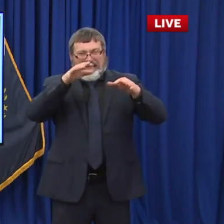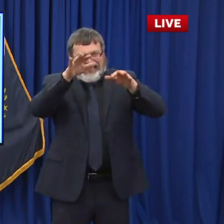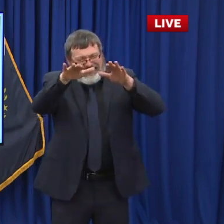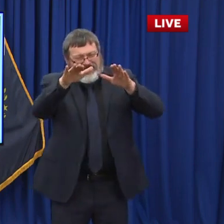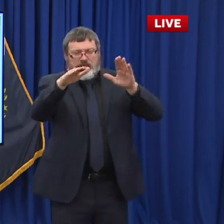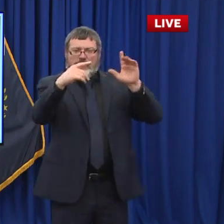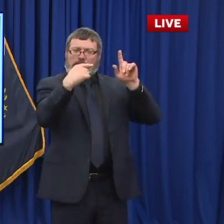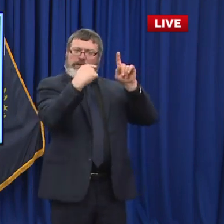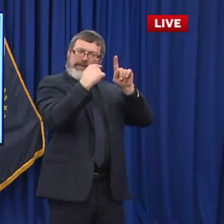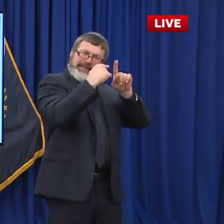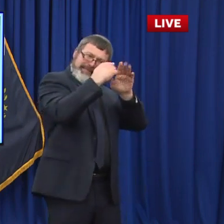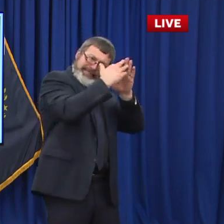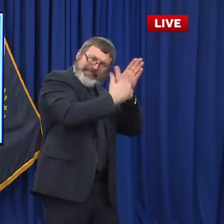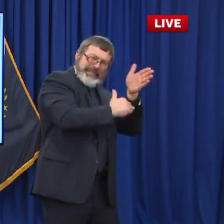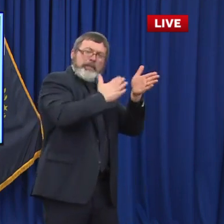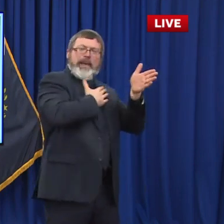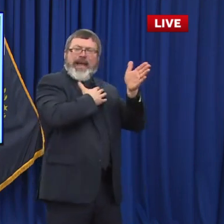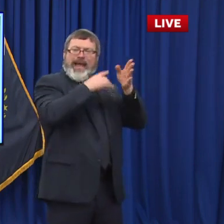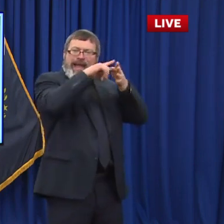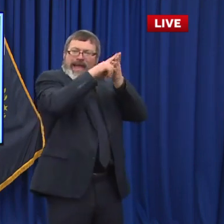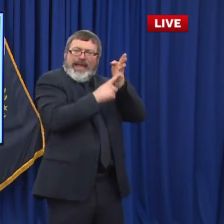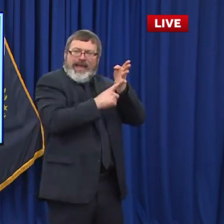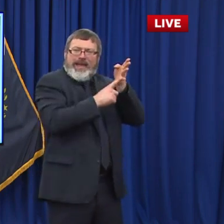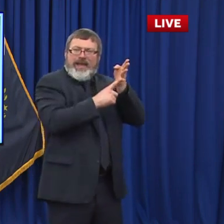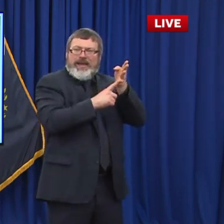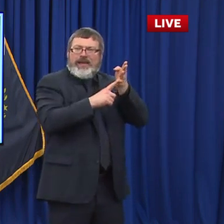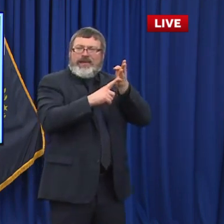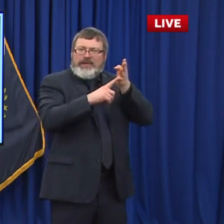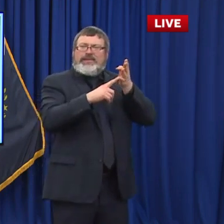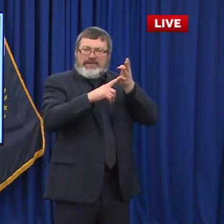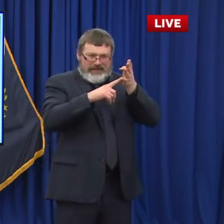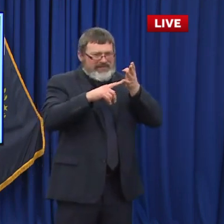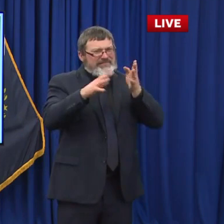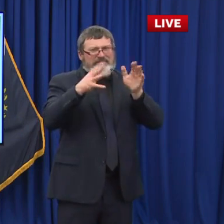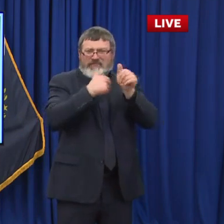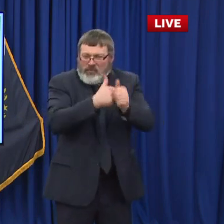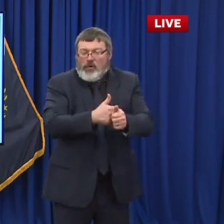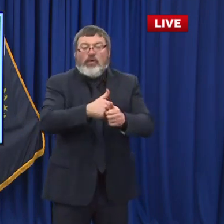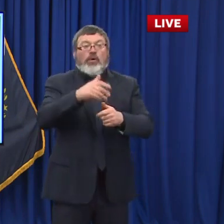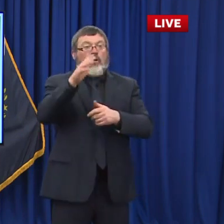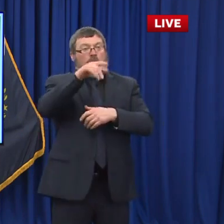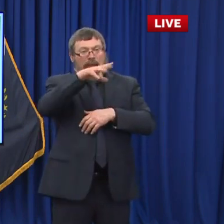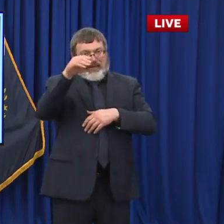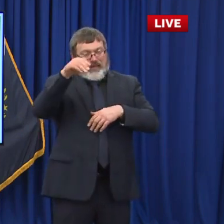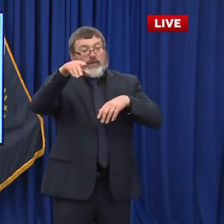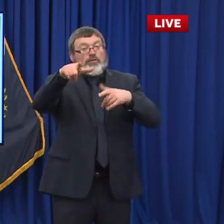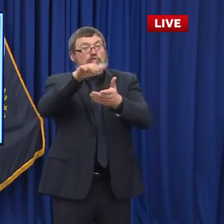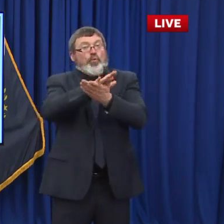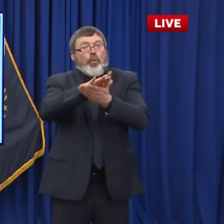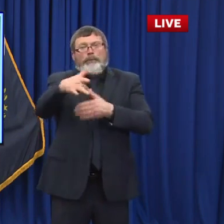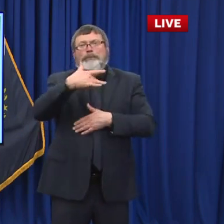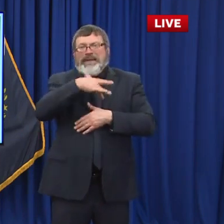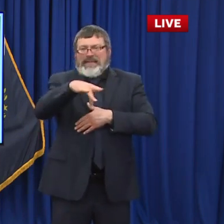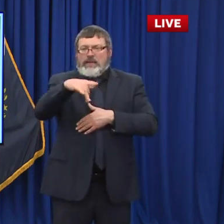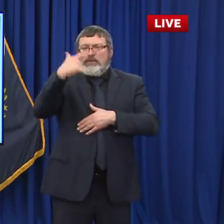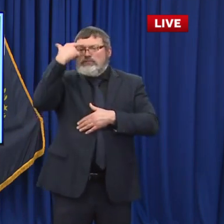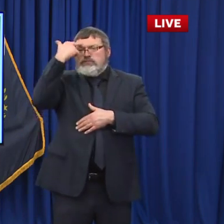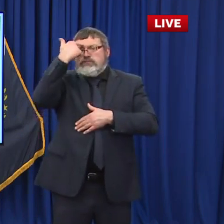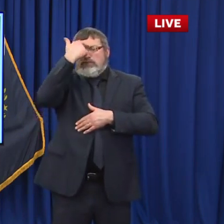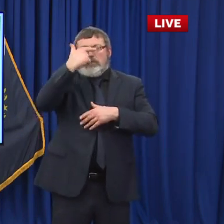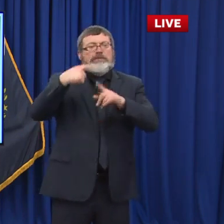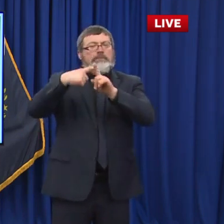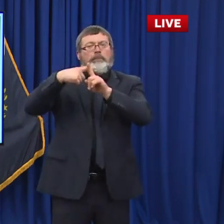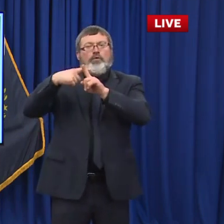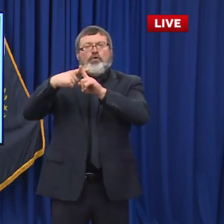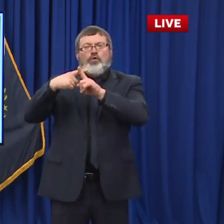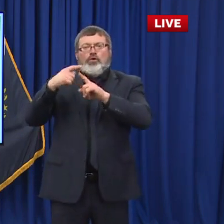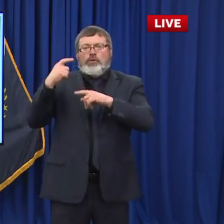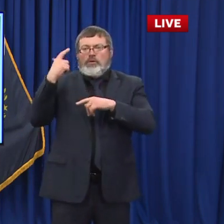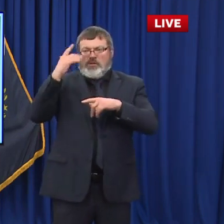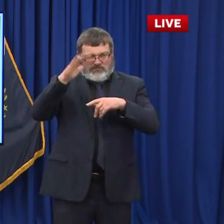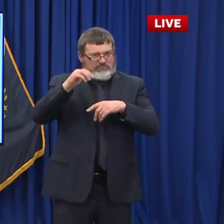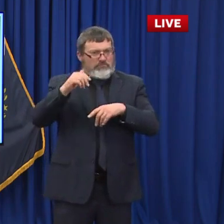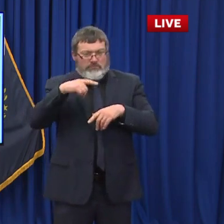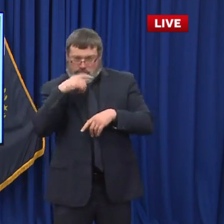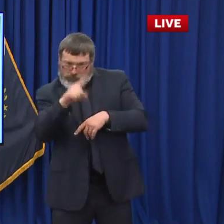WE ARE ASKING FOLKS TO STAY DISCIPLINED, KEEP DISCIPLINES AND KEEP AN EYE ON YOUR KIDS.